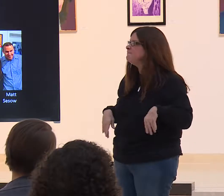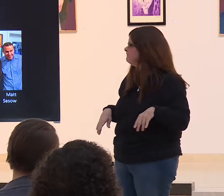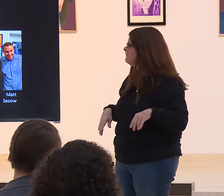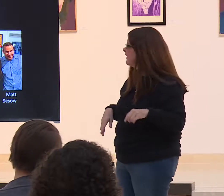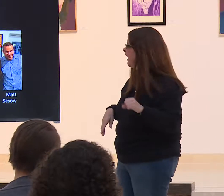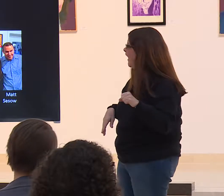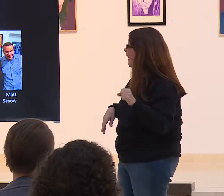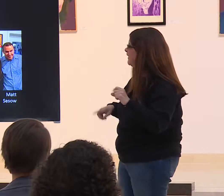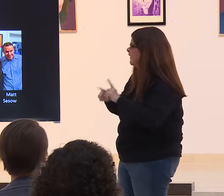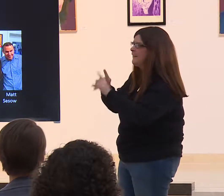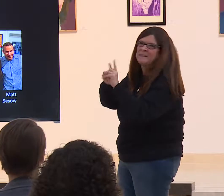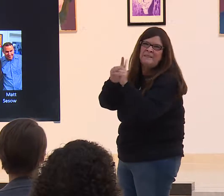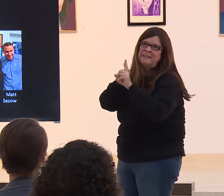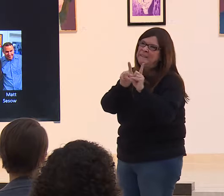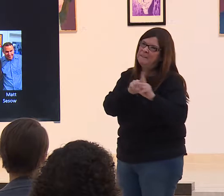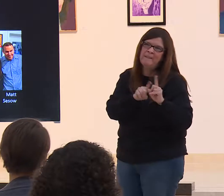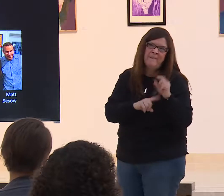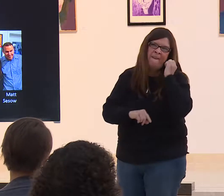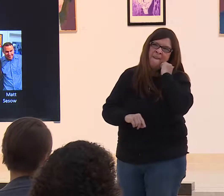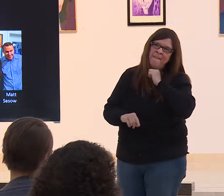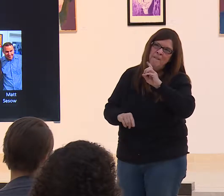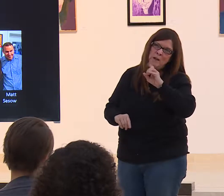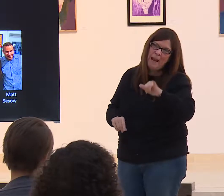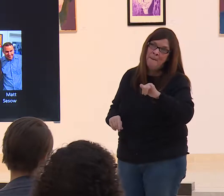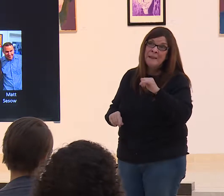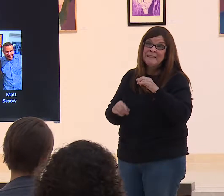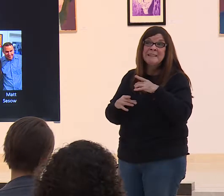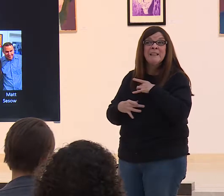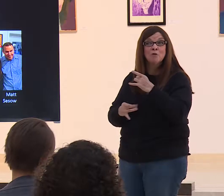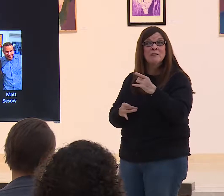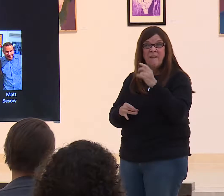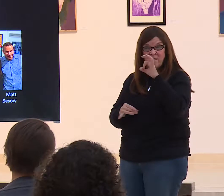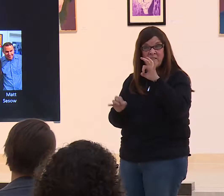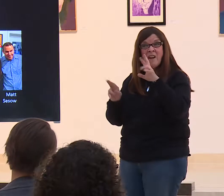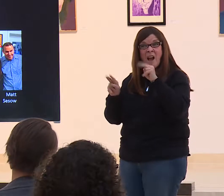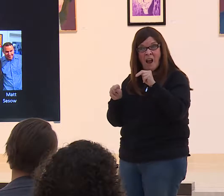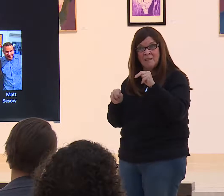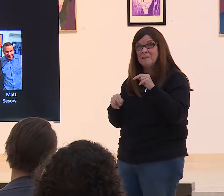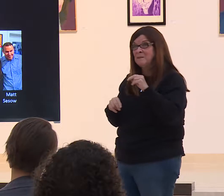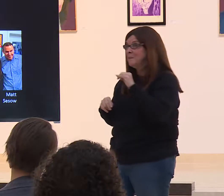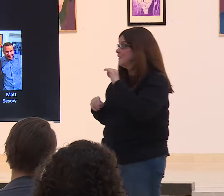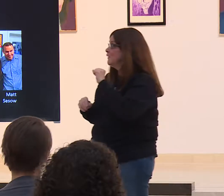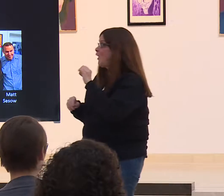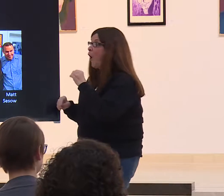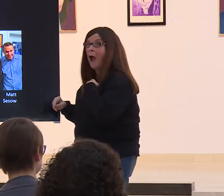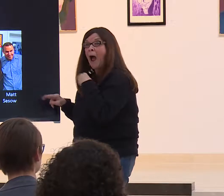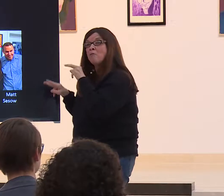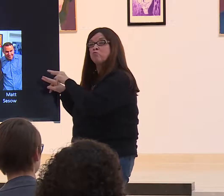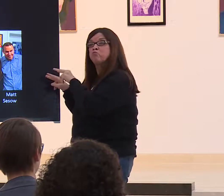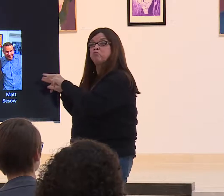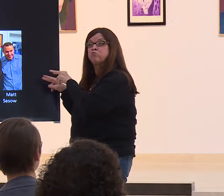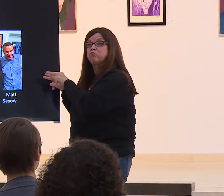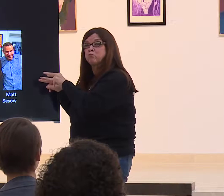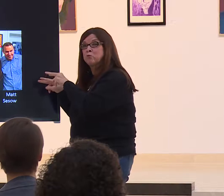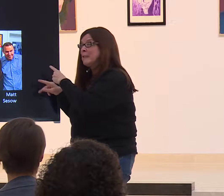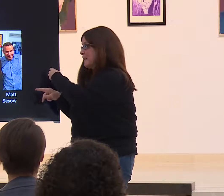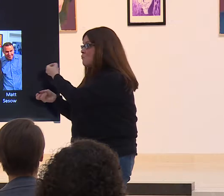or some sort of other negative thing that's happening in the world, so it's interesting to see how he does it, so it's really fun to see